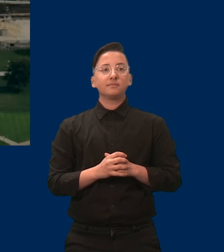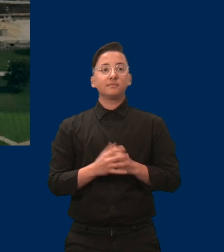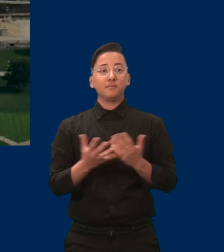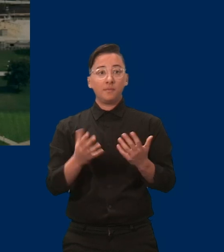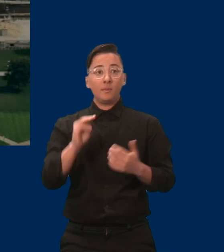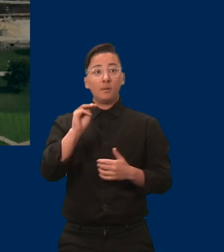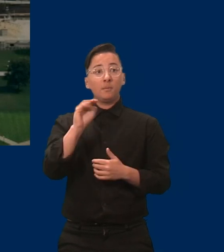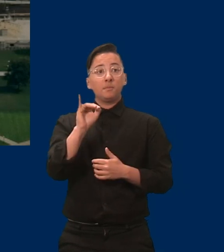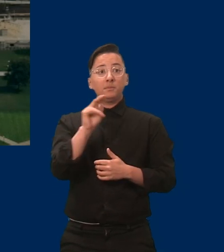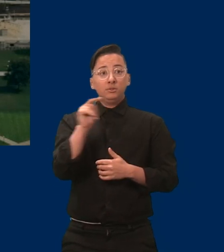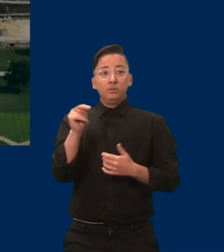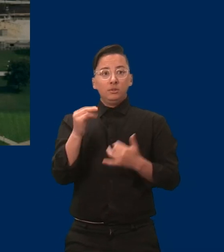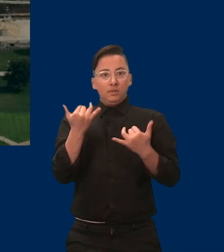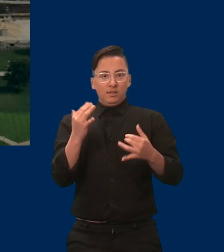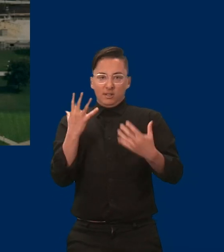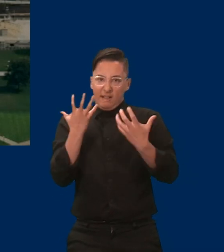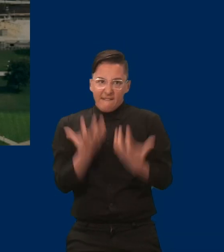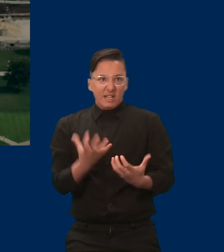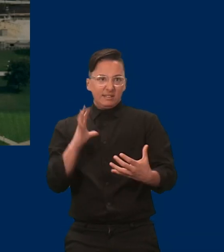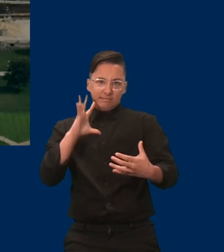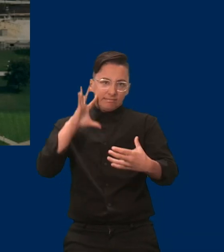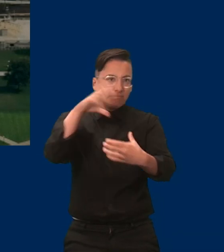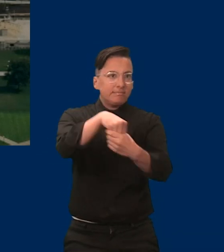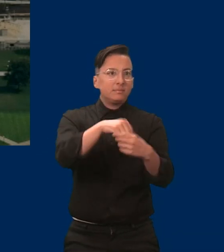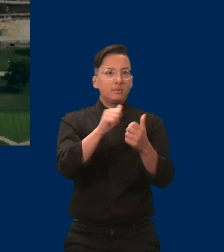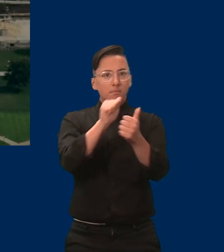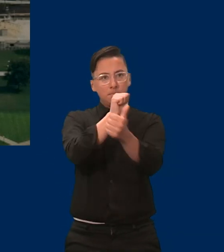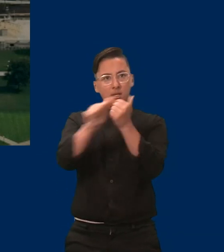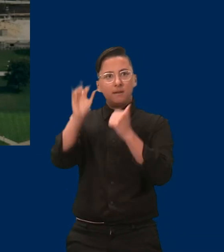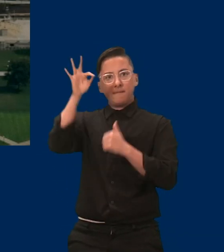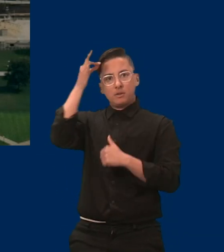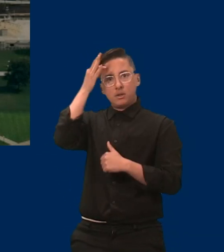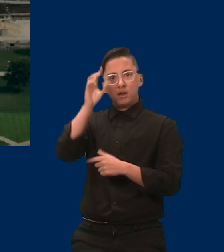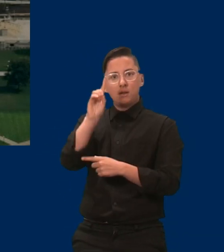Minnesota has always been a big disability leader since 1973,